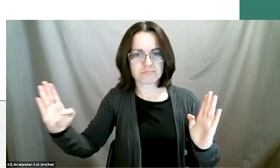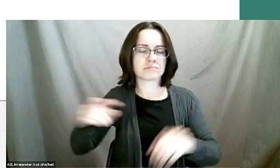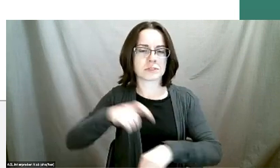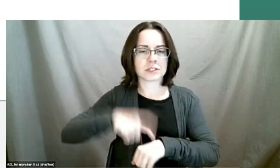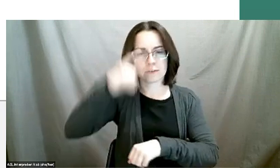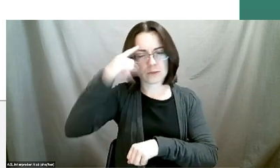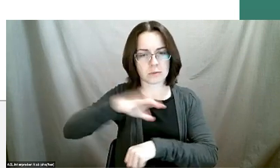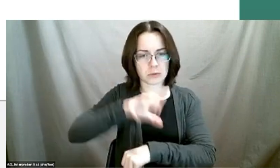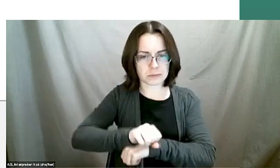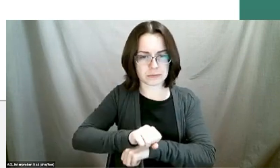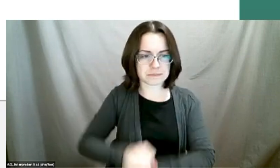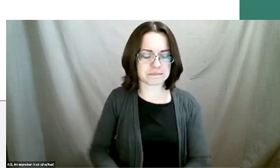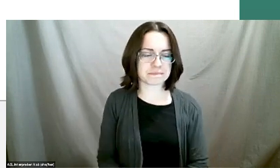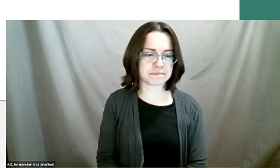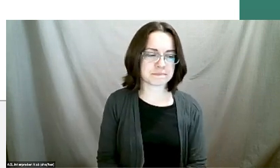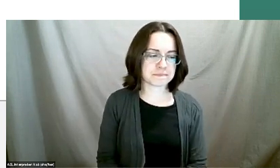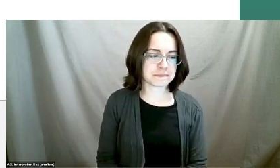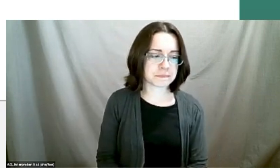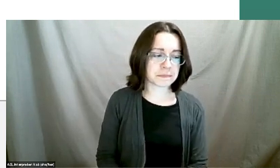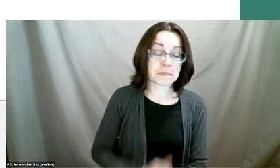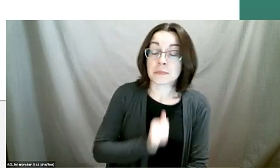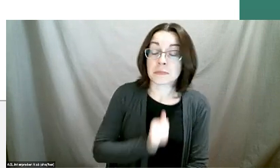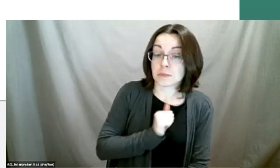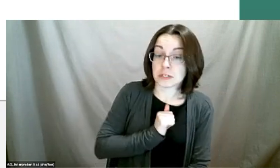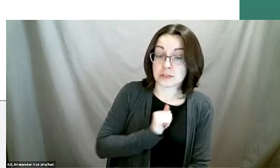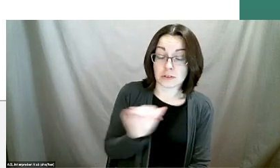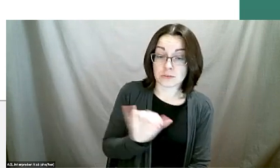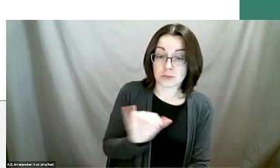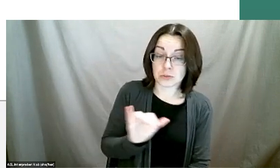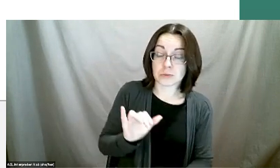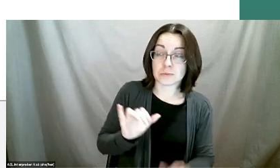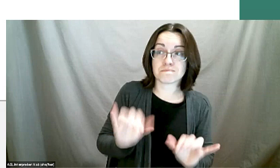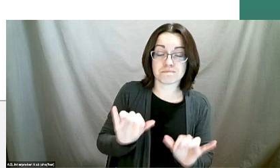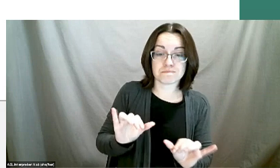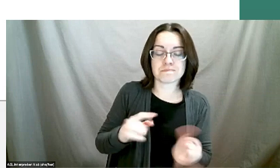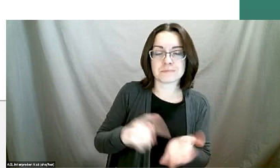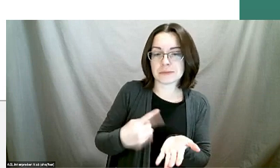provide education to my admin,